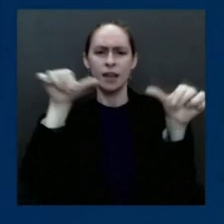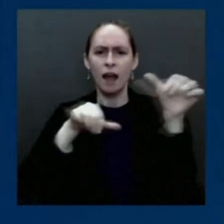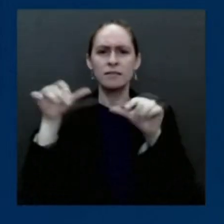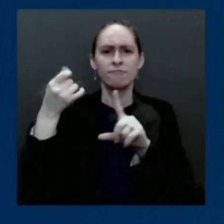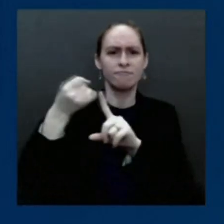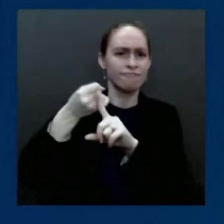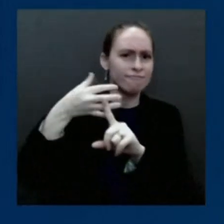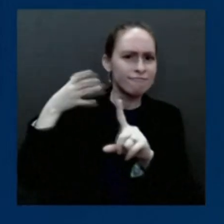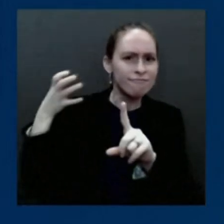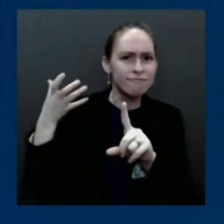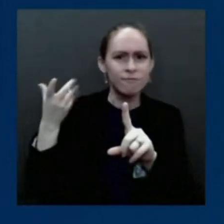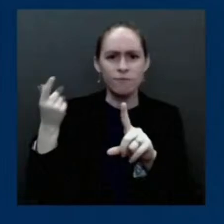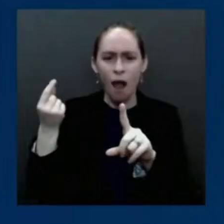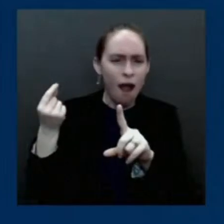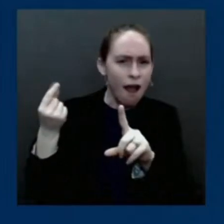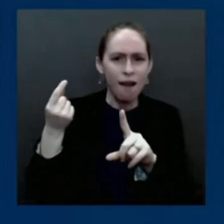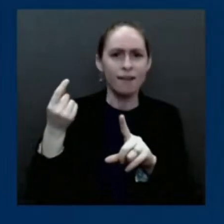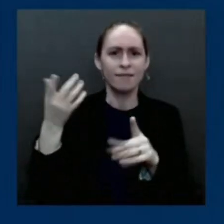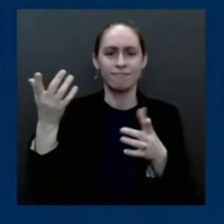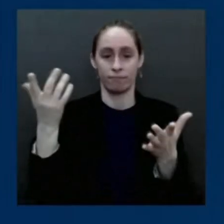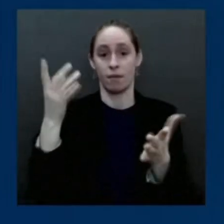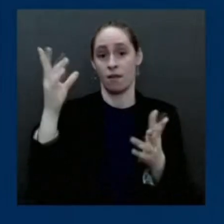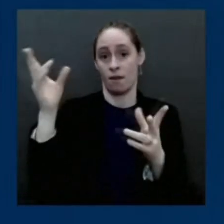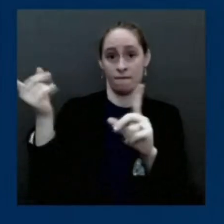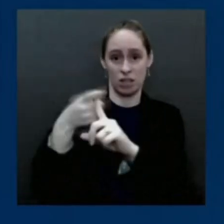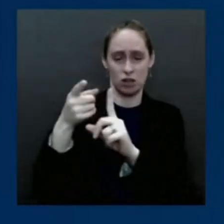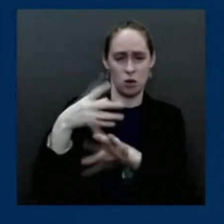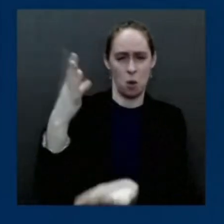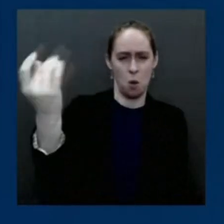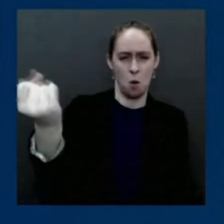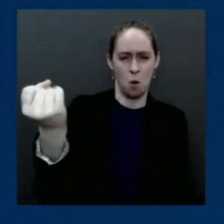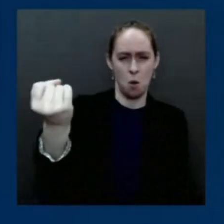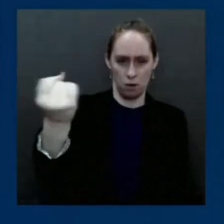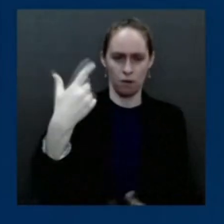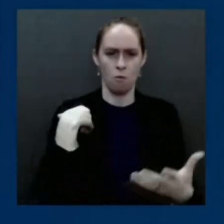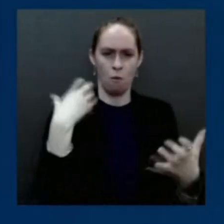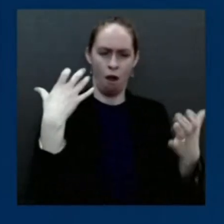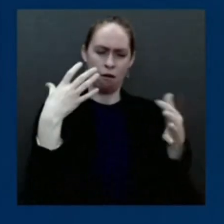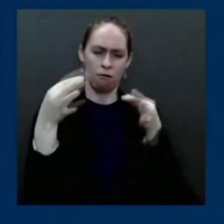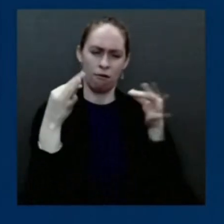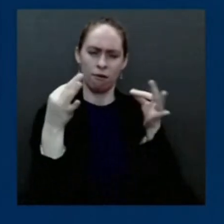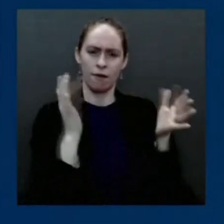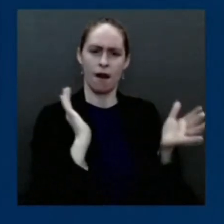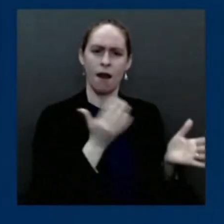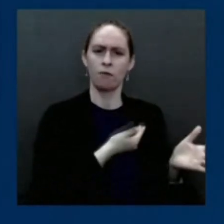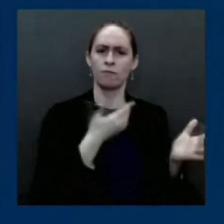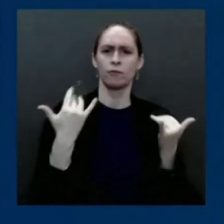BEFORE WE RETURN TO THE DOCTORS